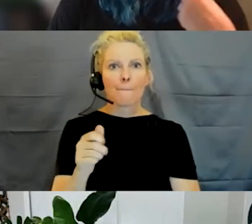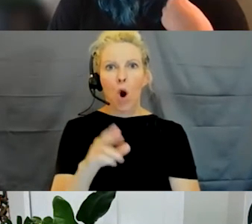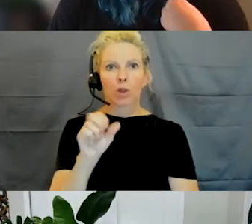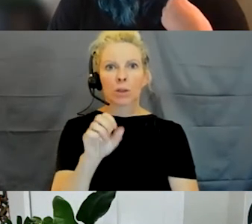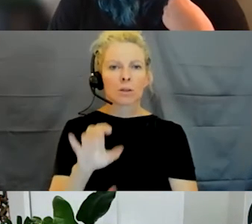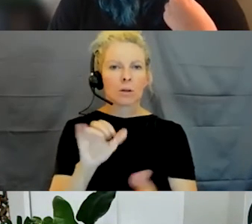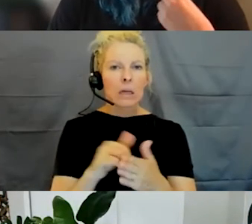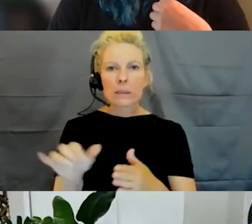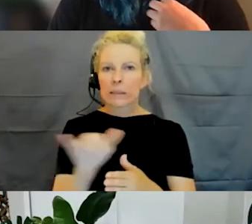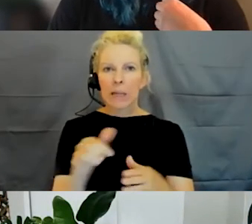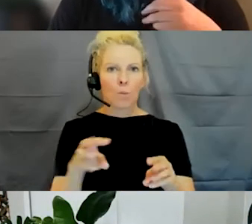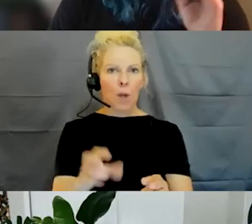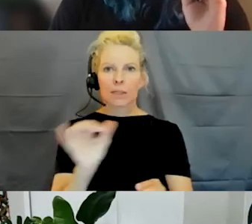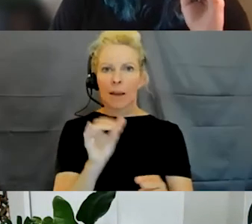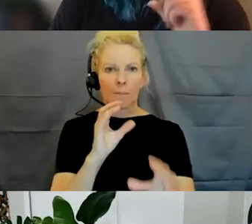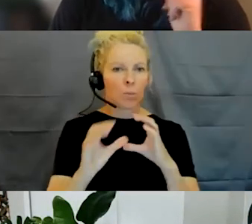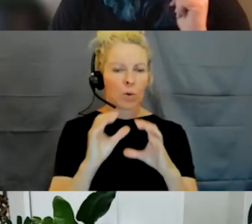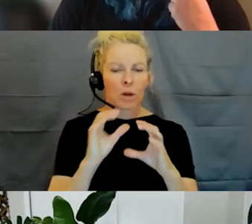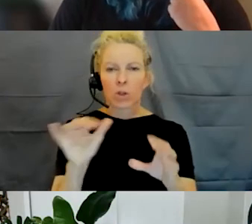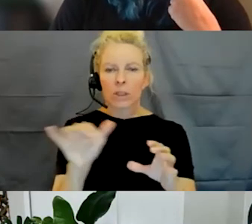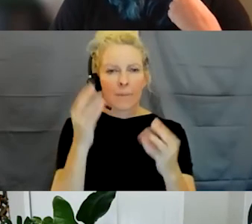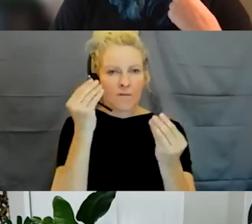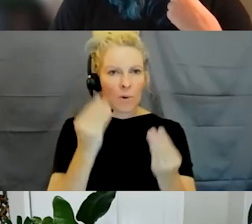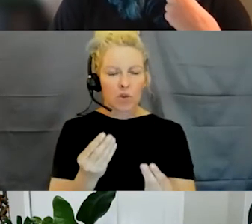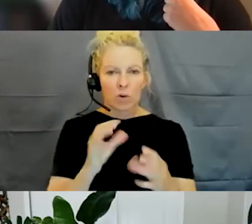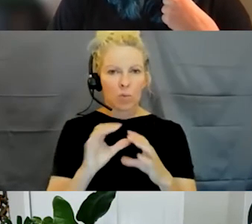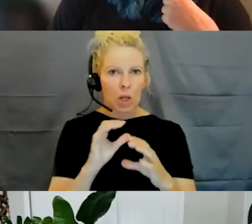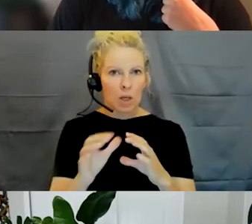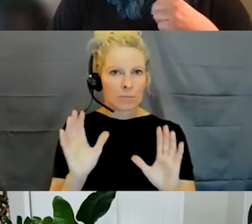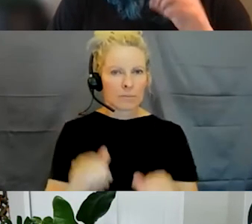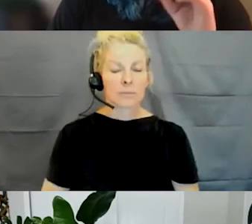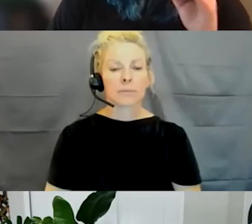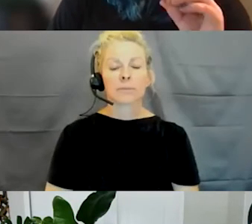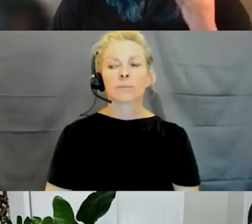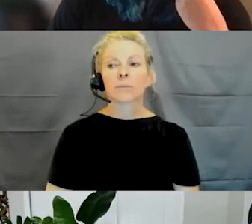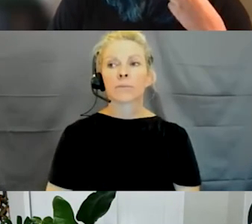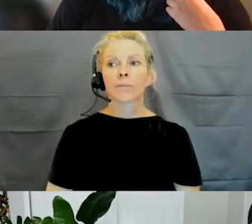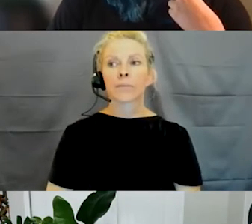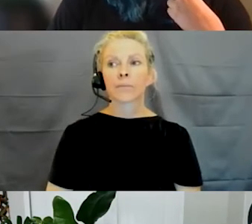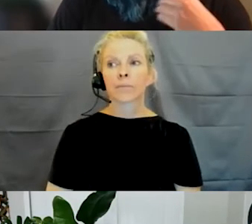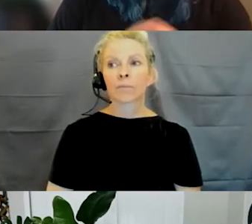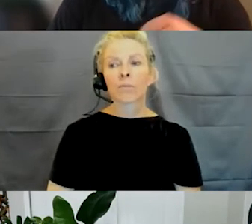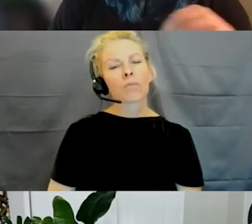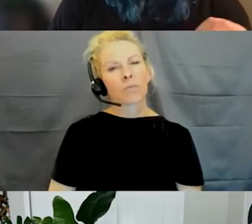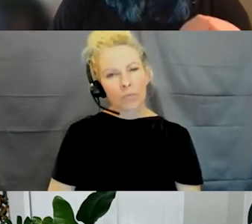communicated in that way. I would be surprised that would be the recommendation to change to